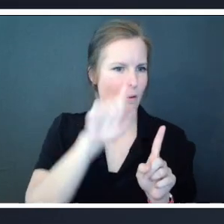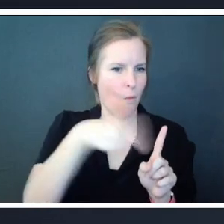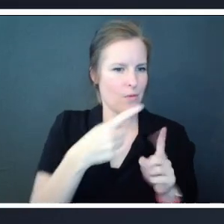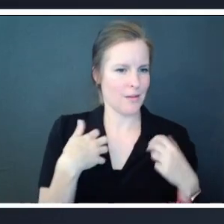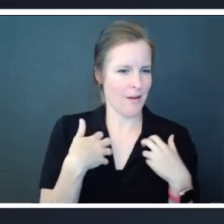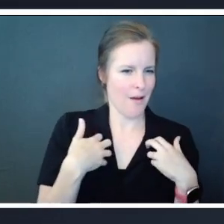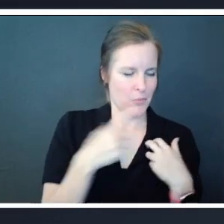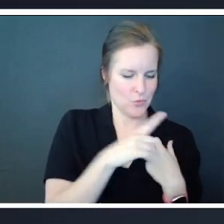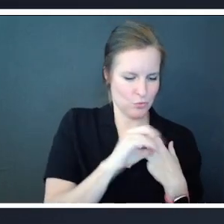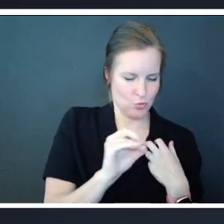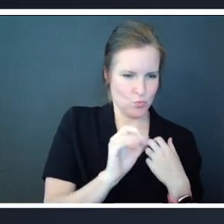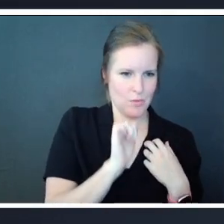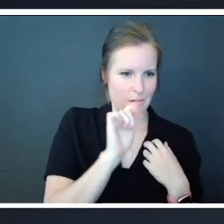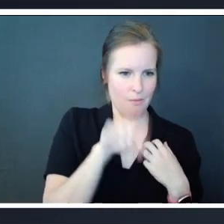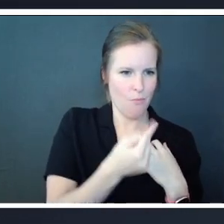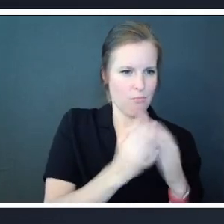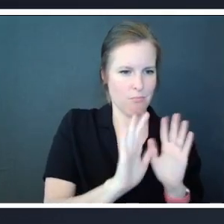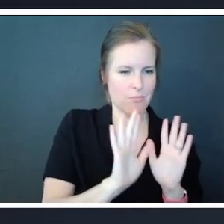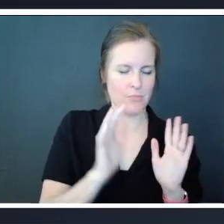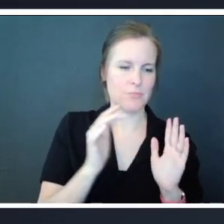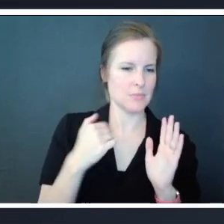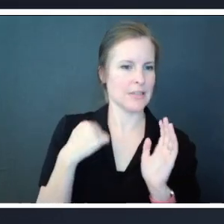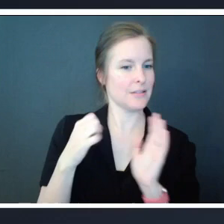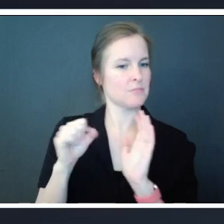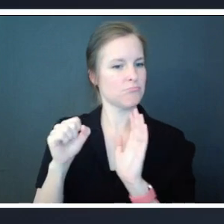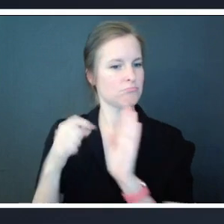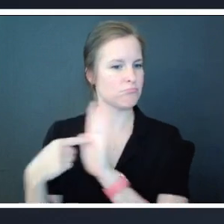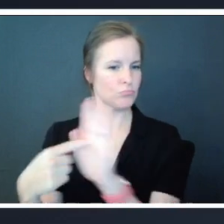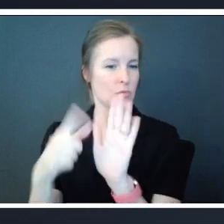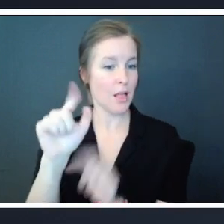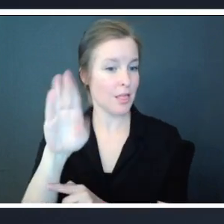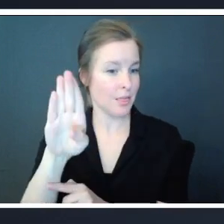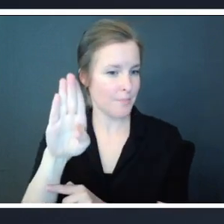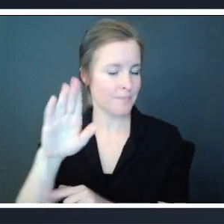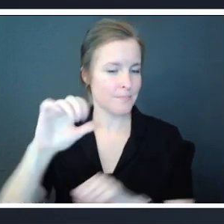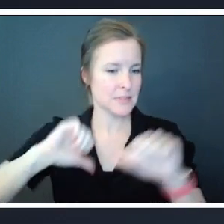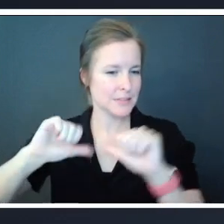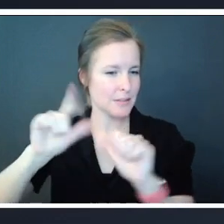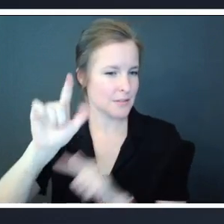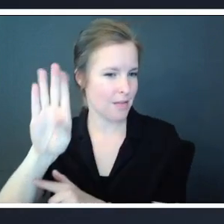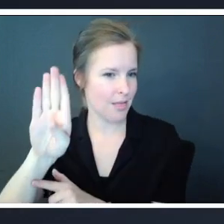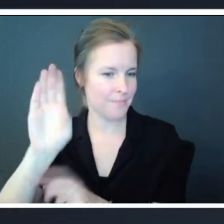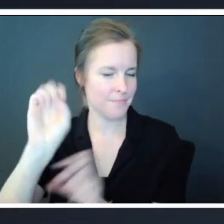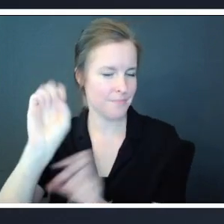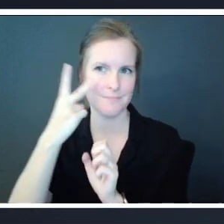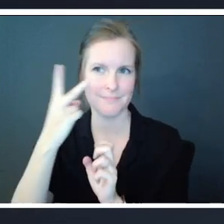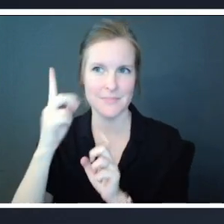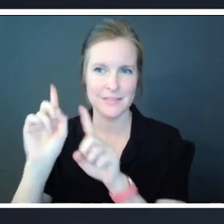sometimes we do showcase laboratories, labs which you could see down below on the bottom